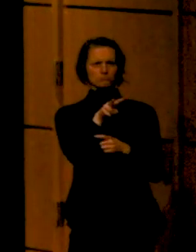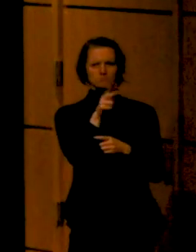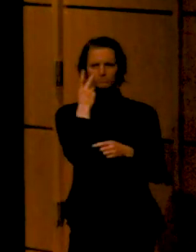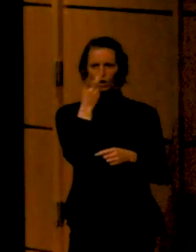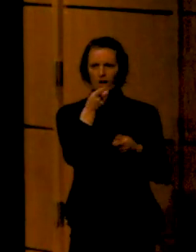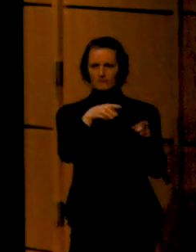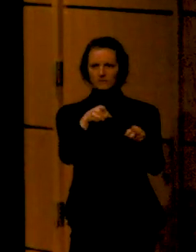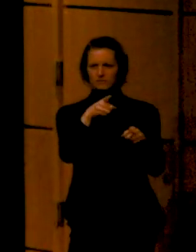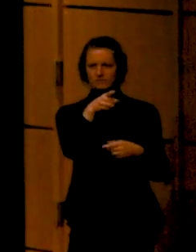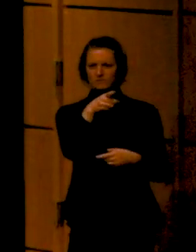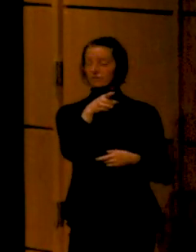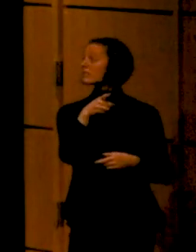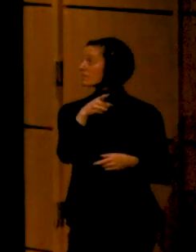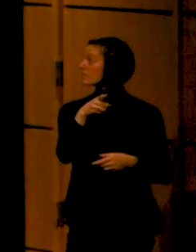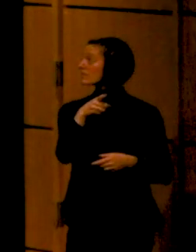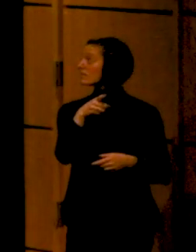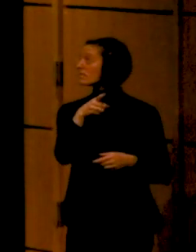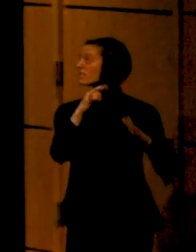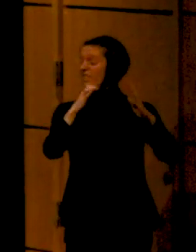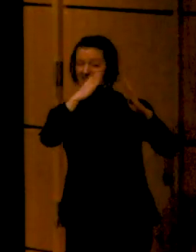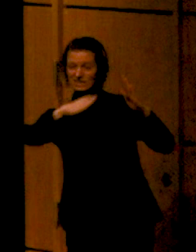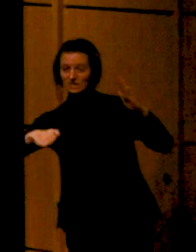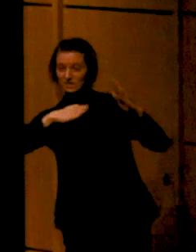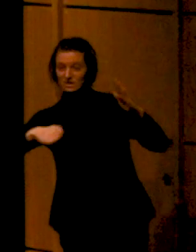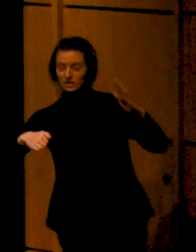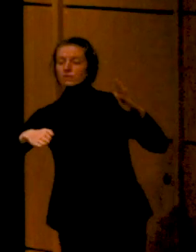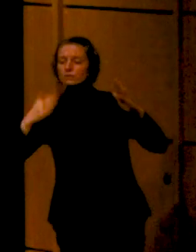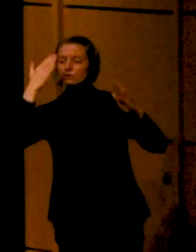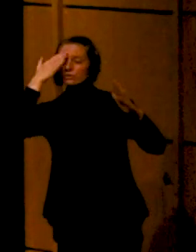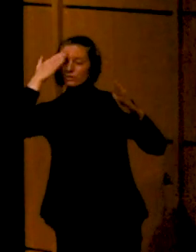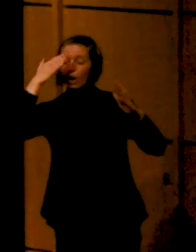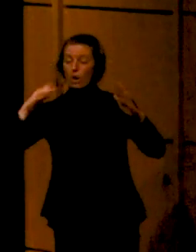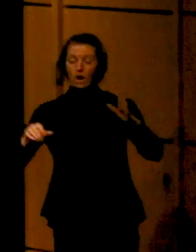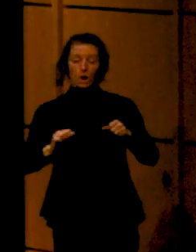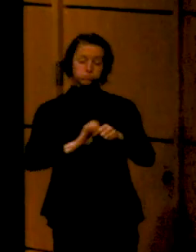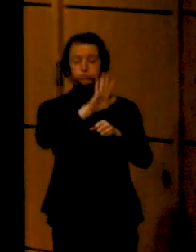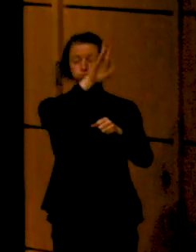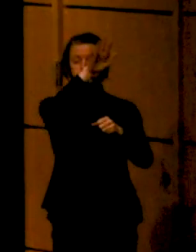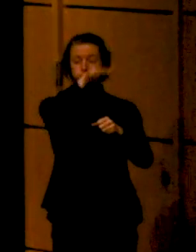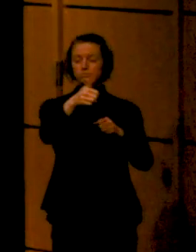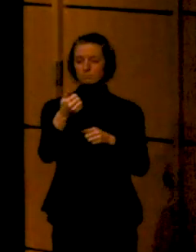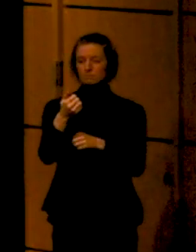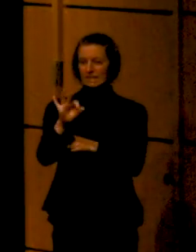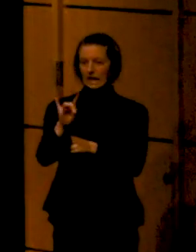And that is, of course, the side that was blown away in 1982.